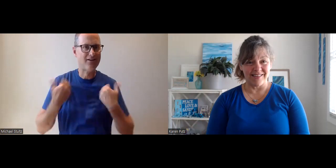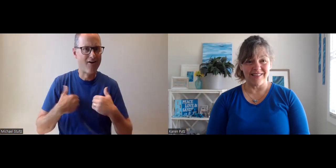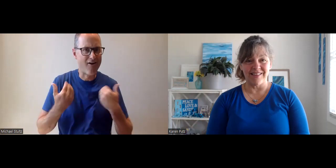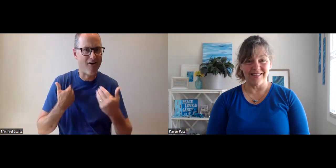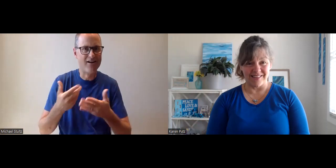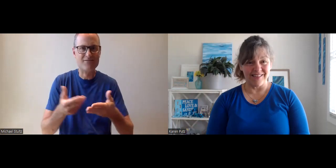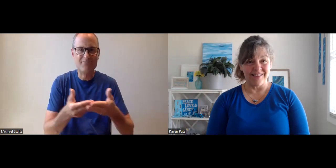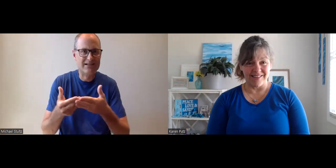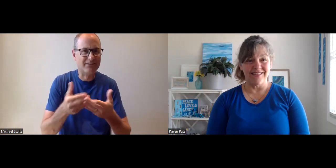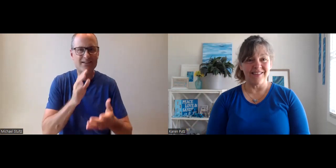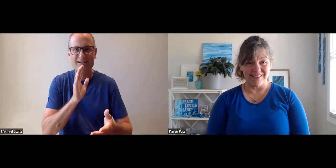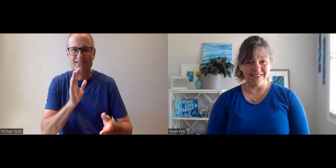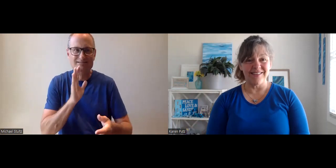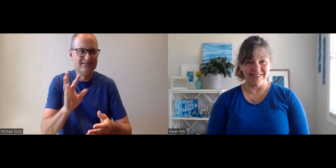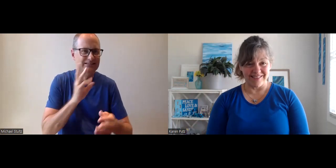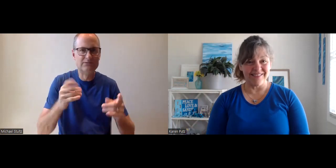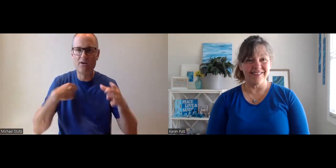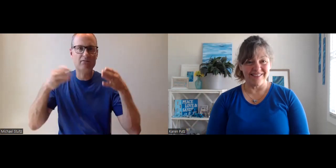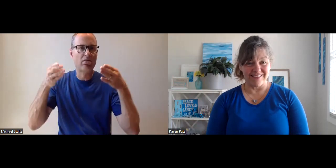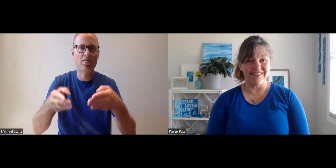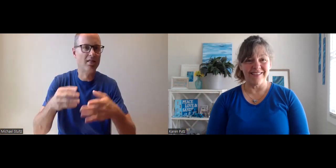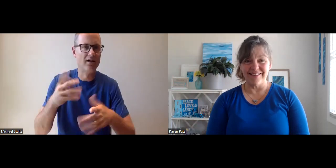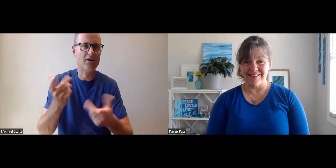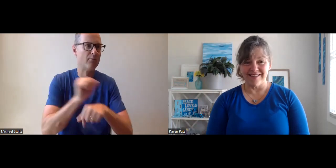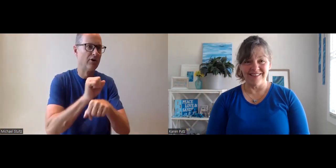while I was a kid, I would play like basketball. Like I was a kid five, six,